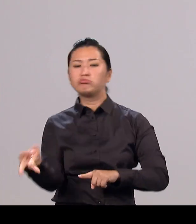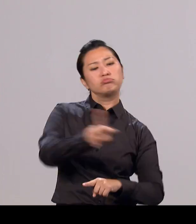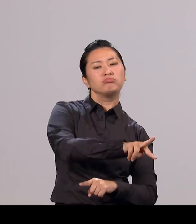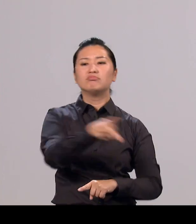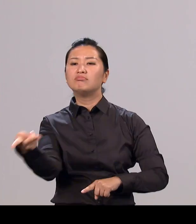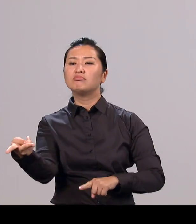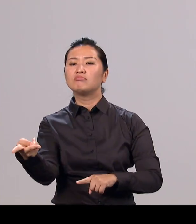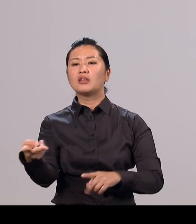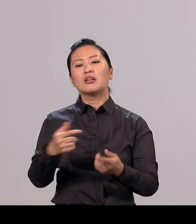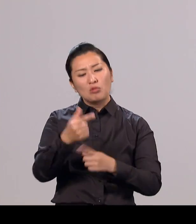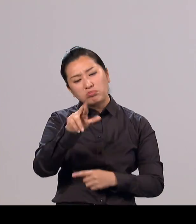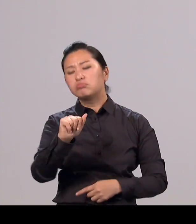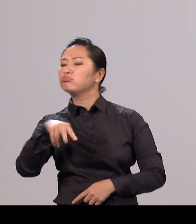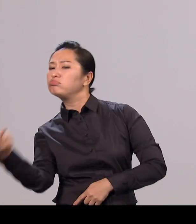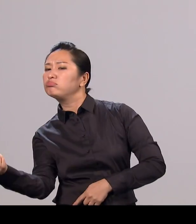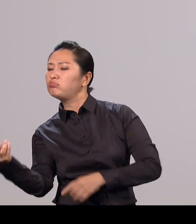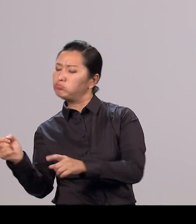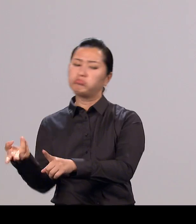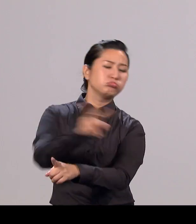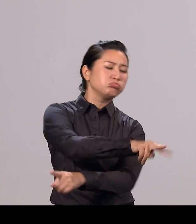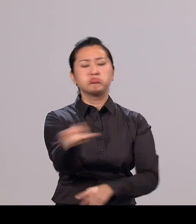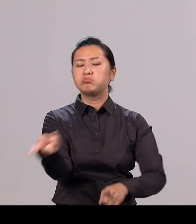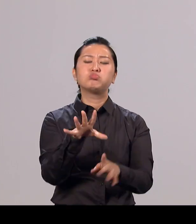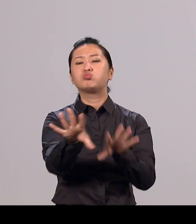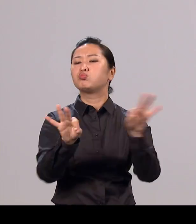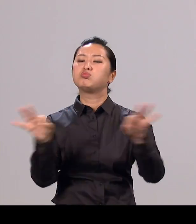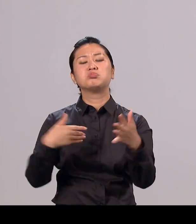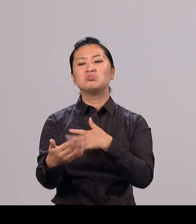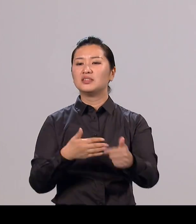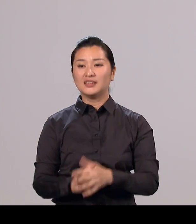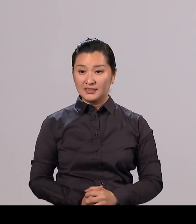And responding with better offers, new technology, enabling you to compete.